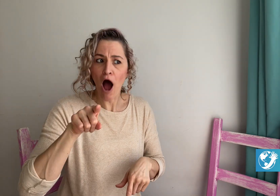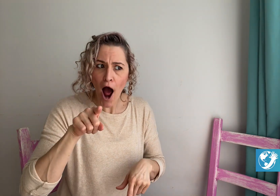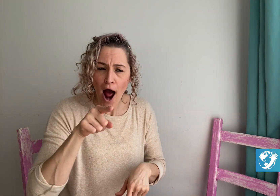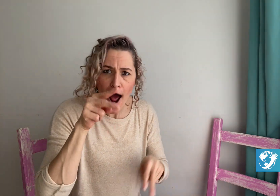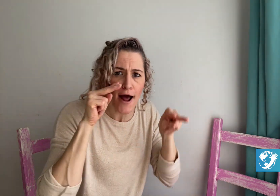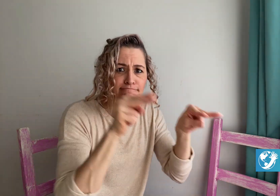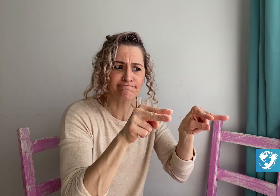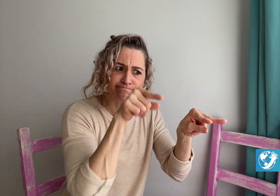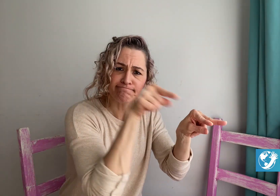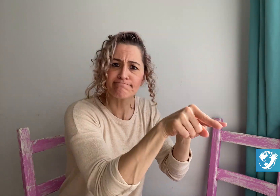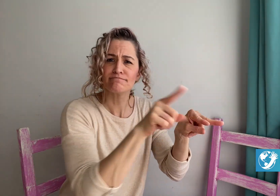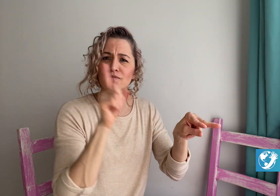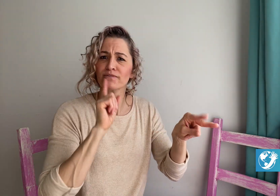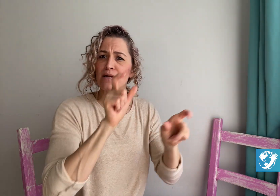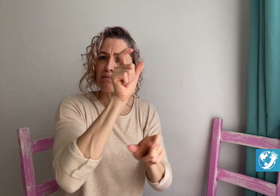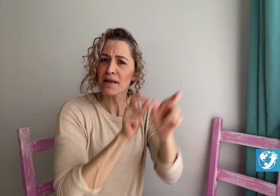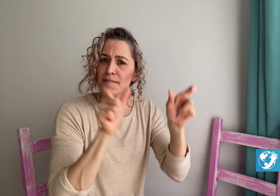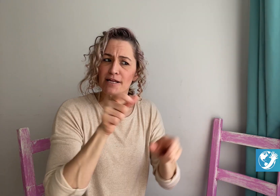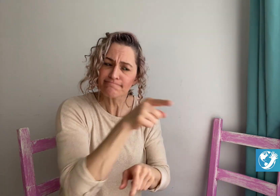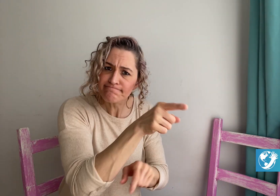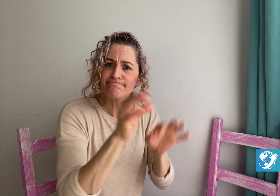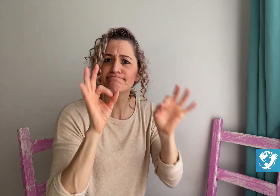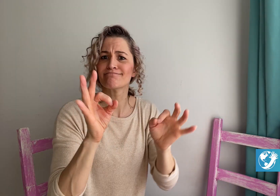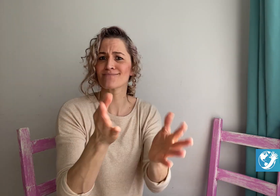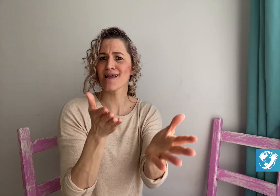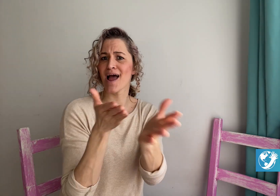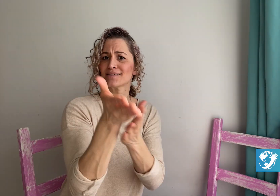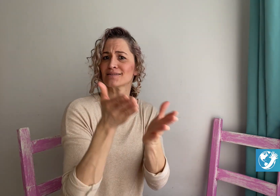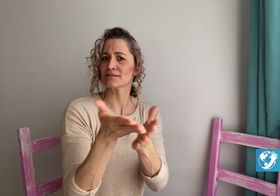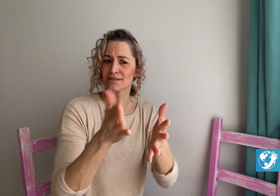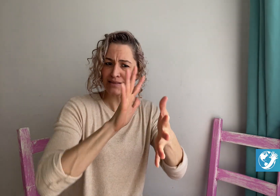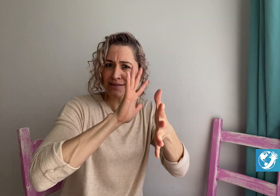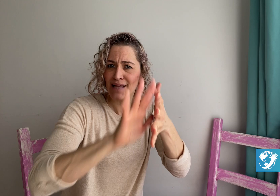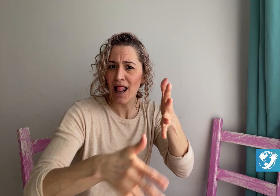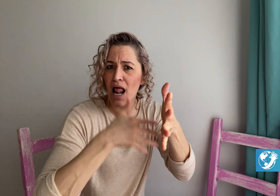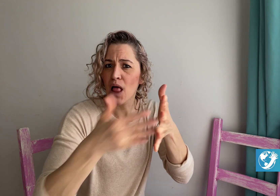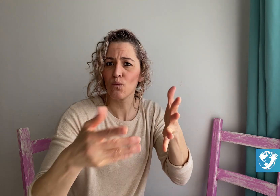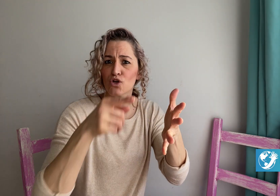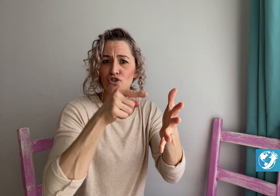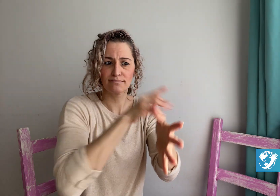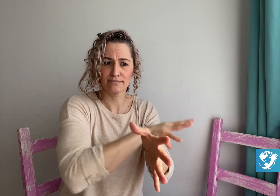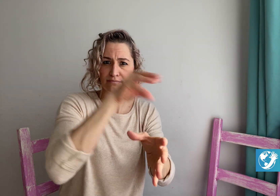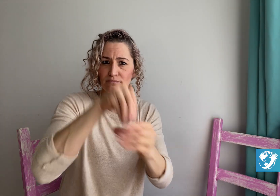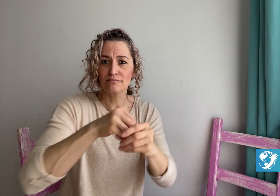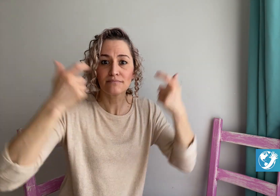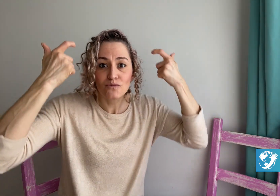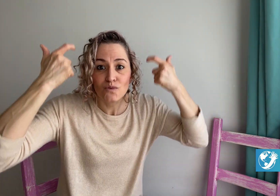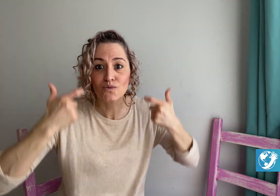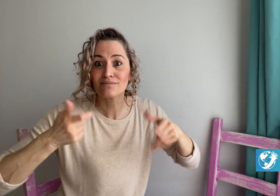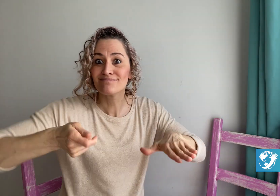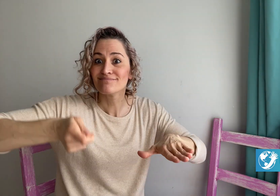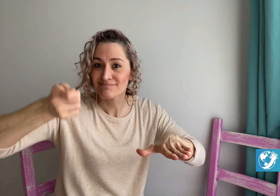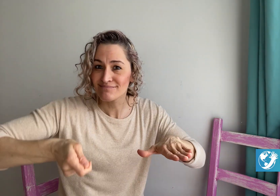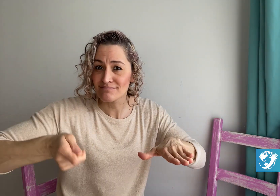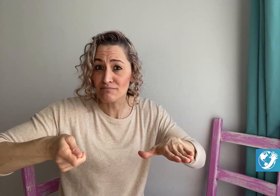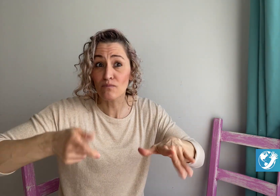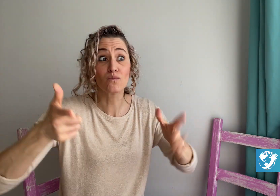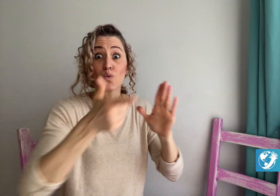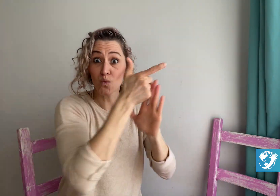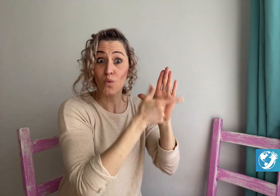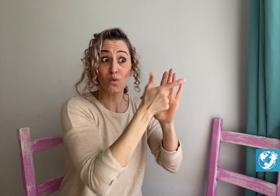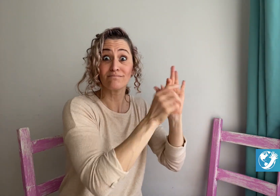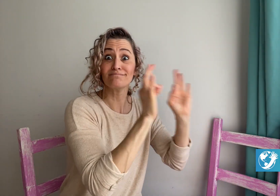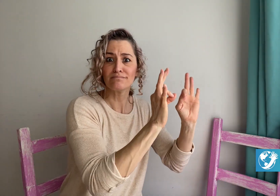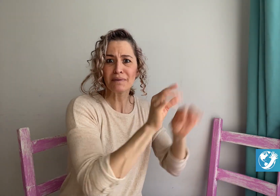have access to sign language in the justice system.